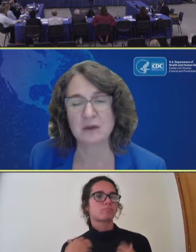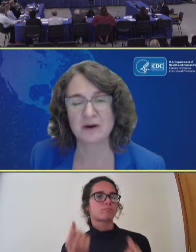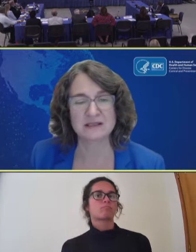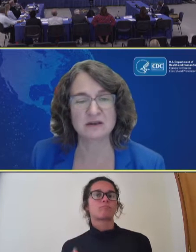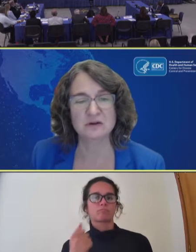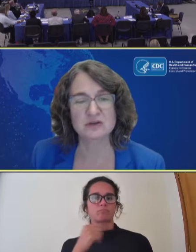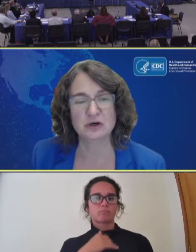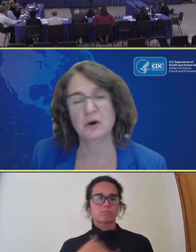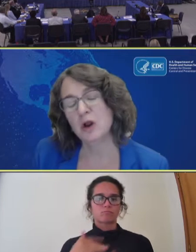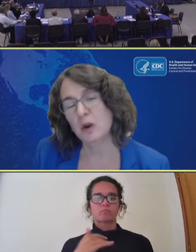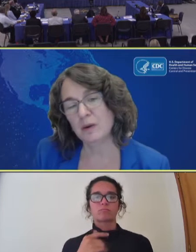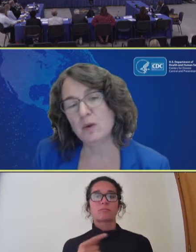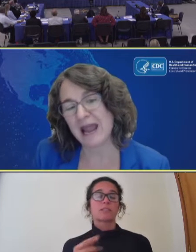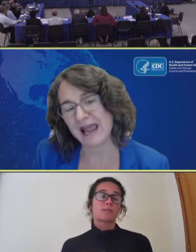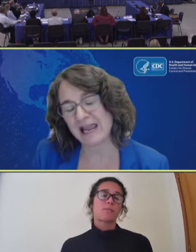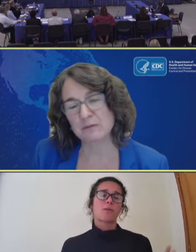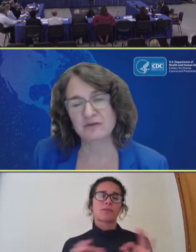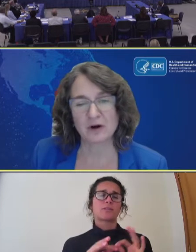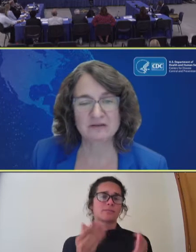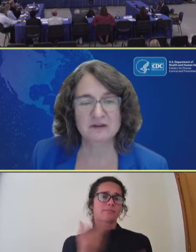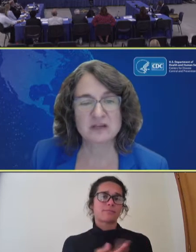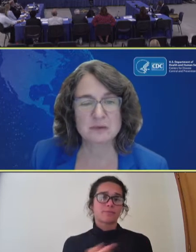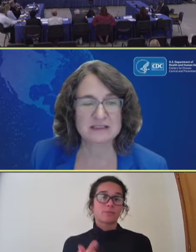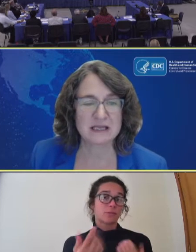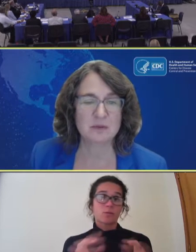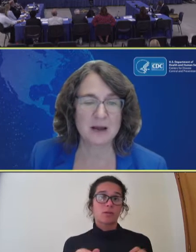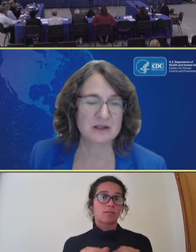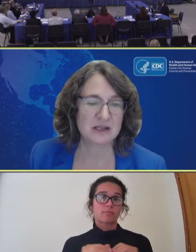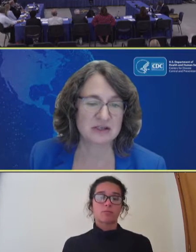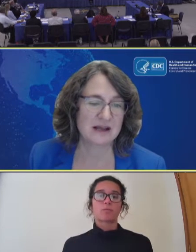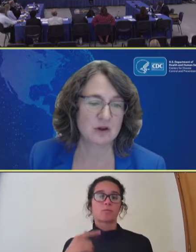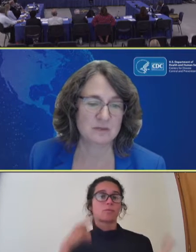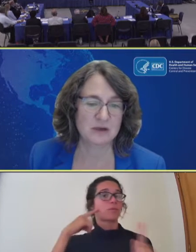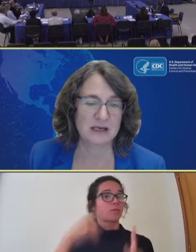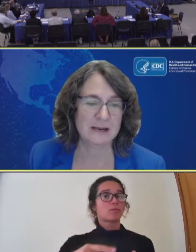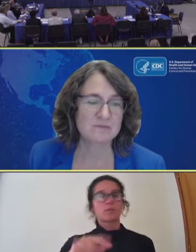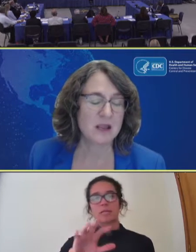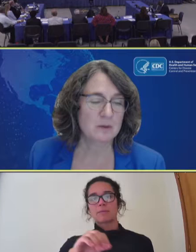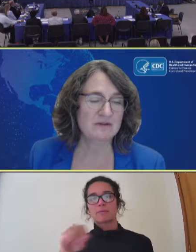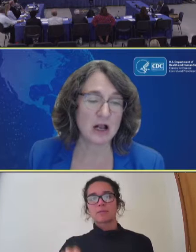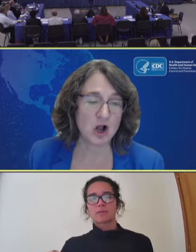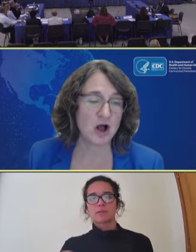outbreaks in the future. We want to aim for a 50 percent population level immunity." We've got